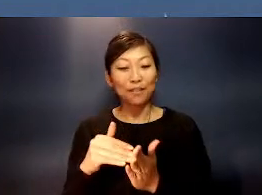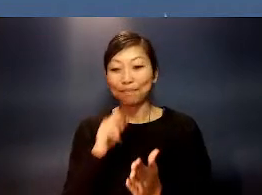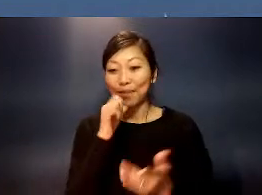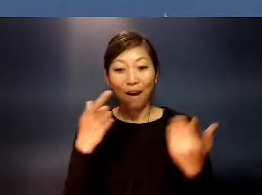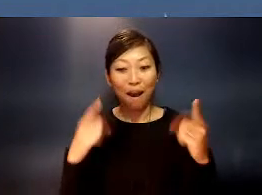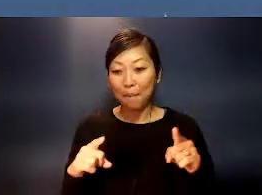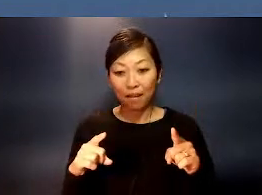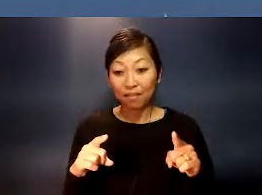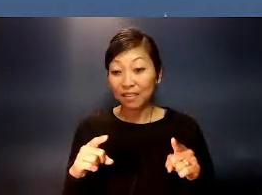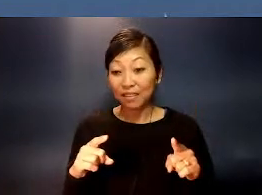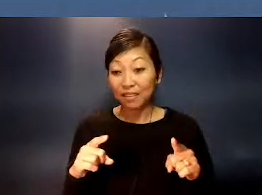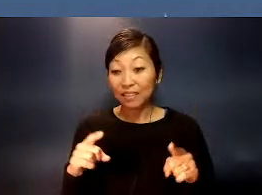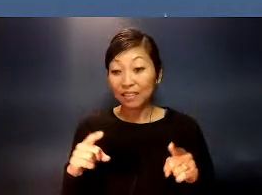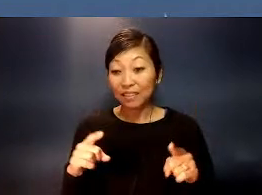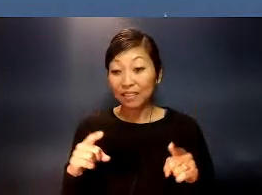IT GOES TO PURCHASE EQUIPMENT.